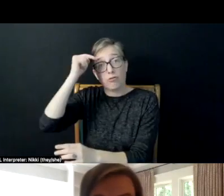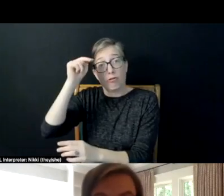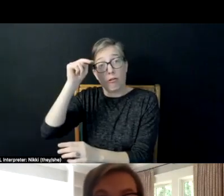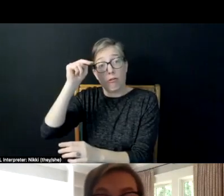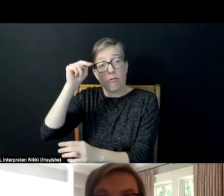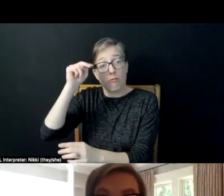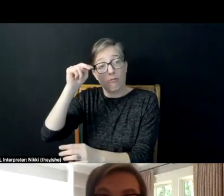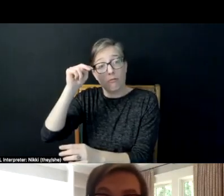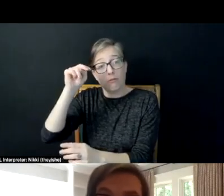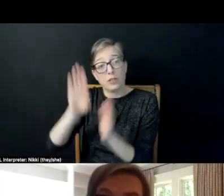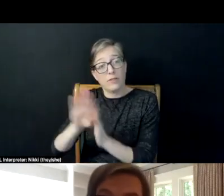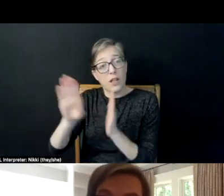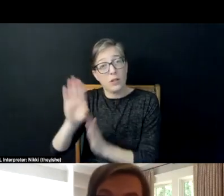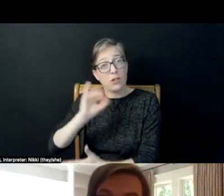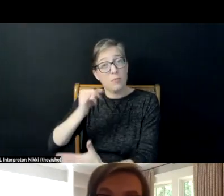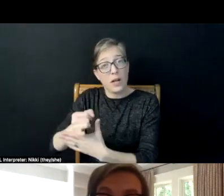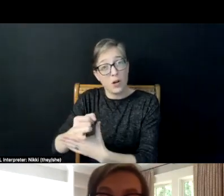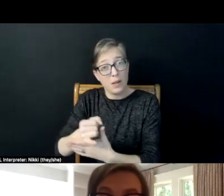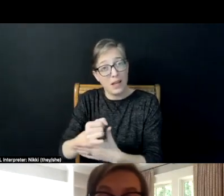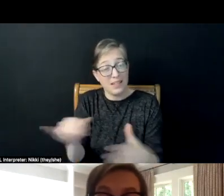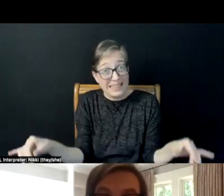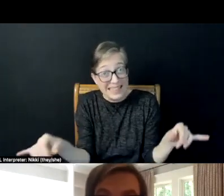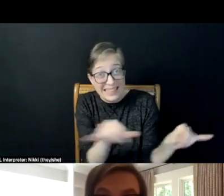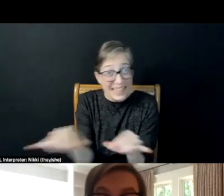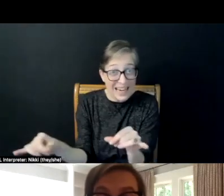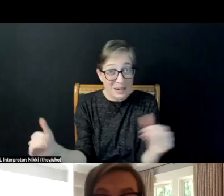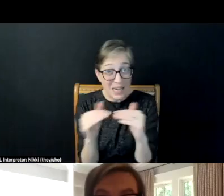But when you put them forward as that, you share with the medical world and